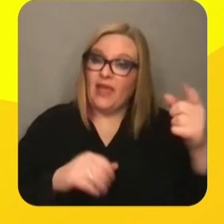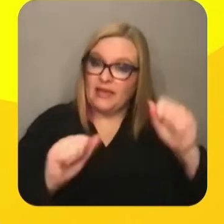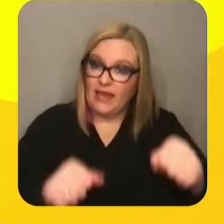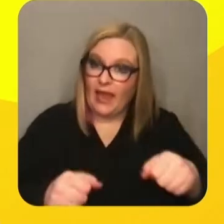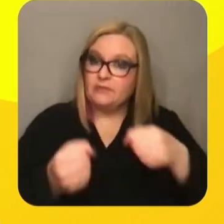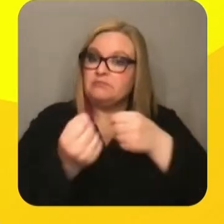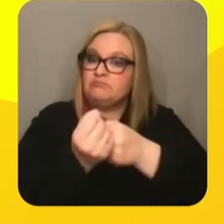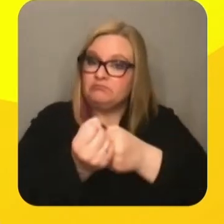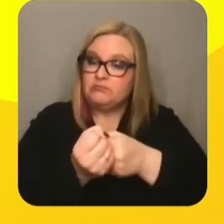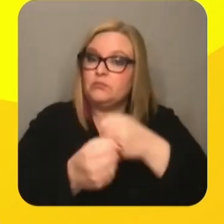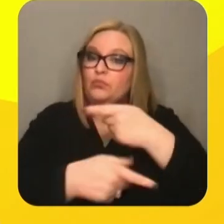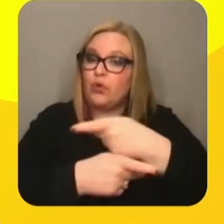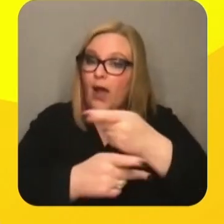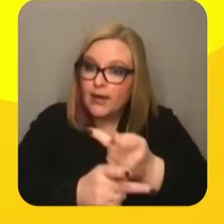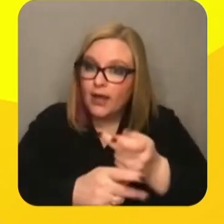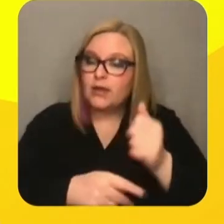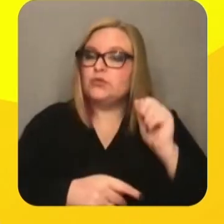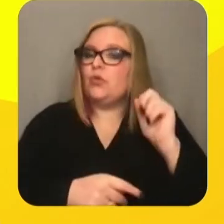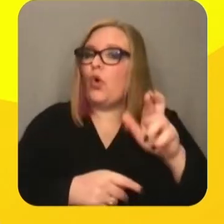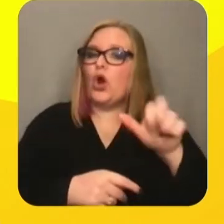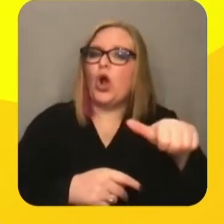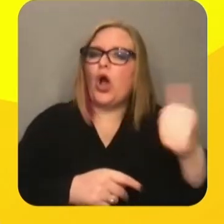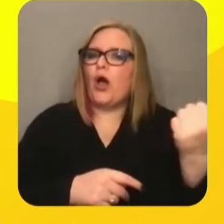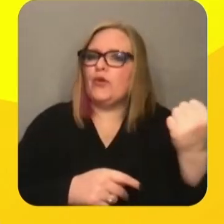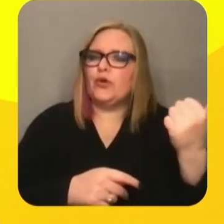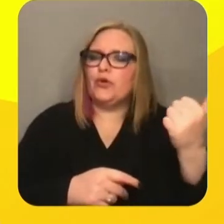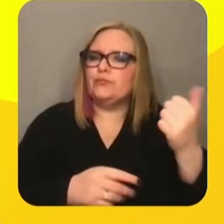product or other particular areas and drive outcomes?